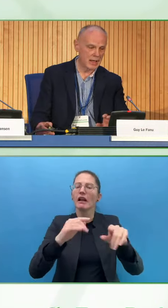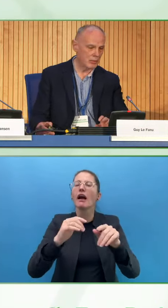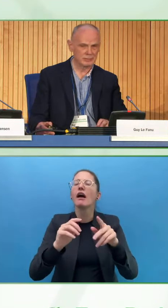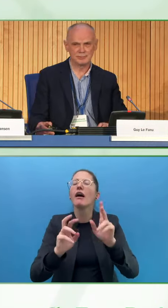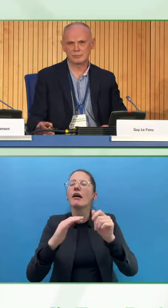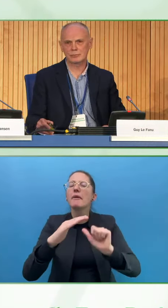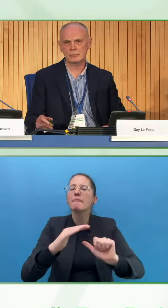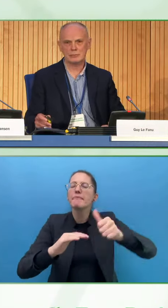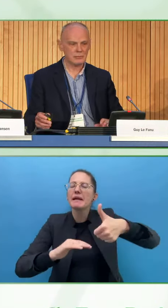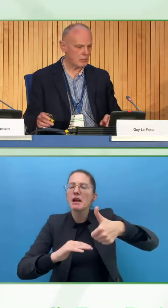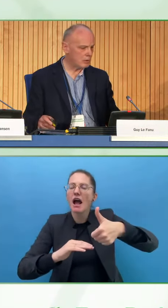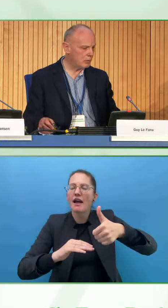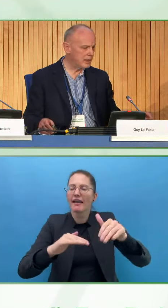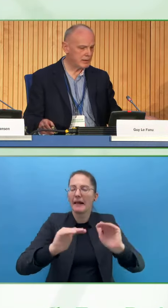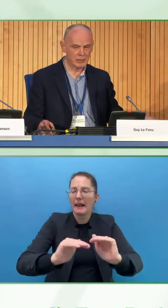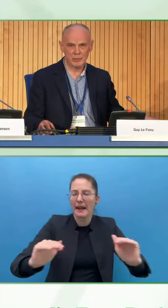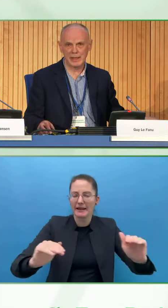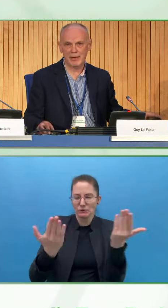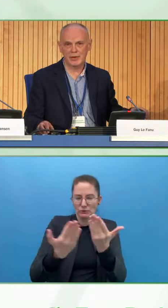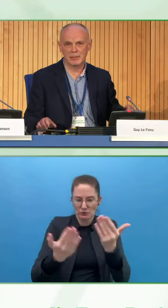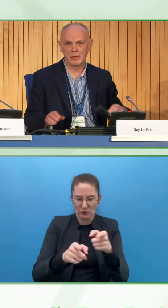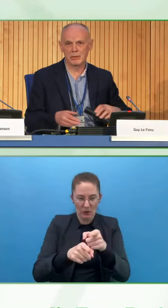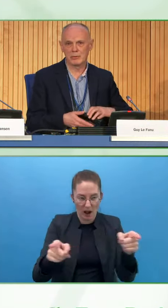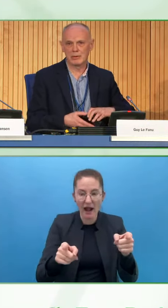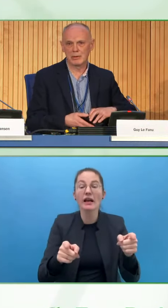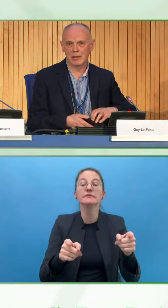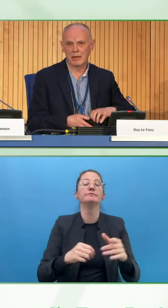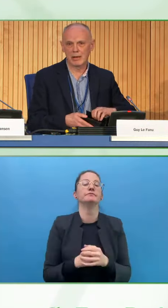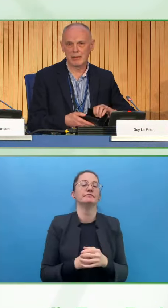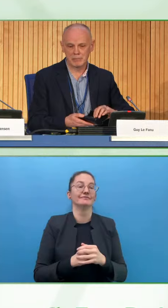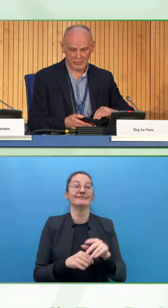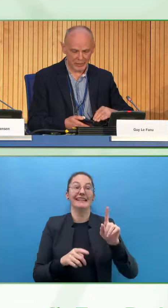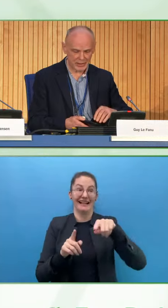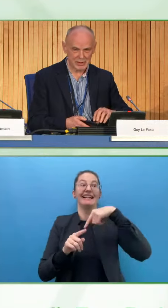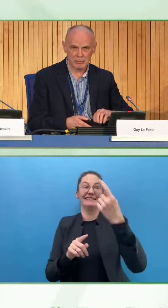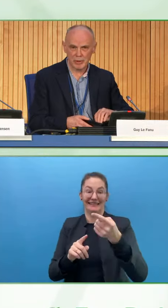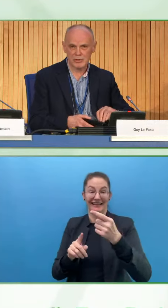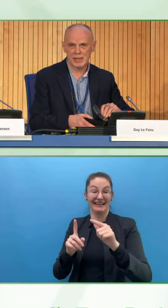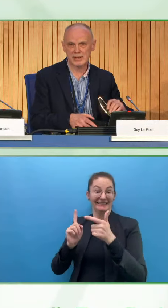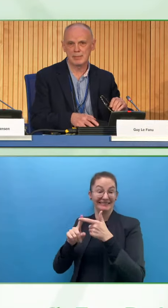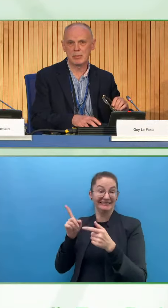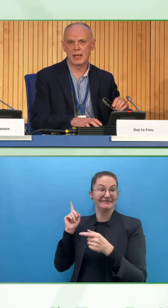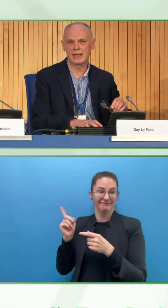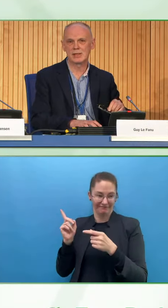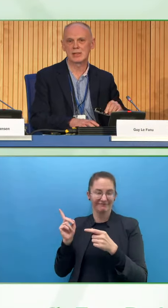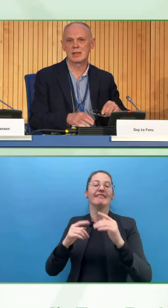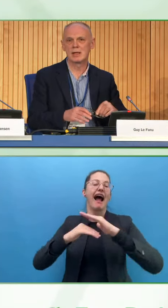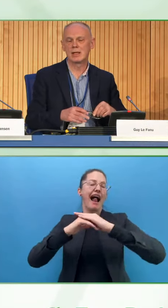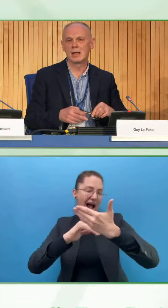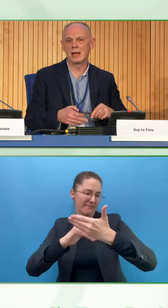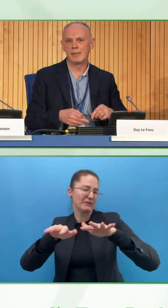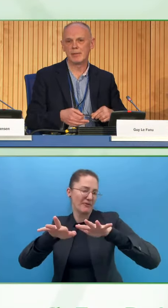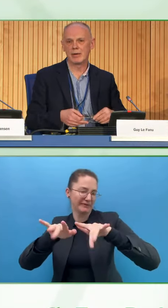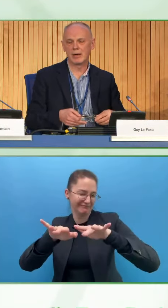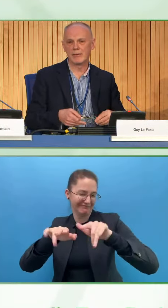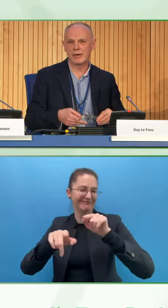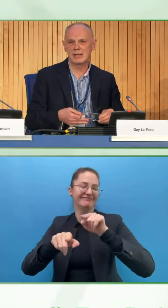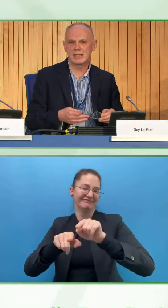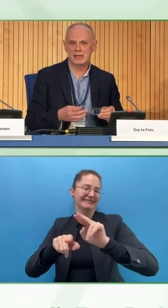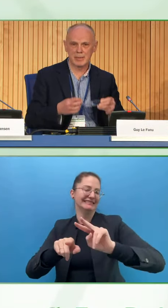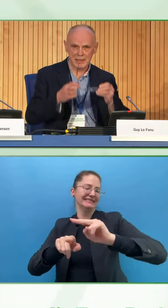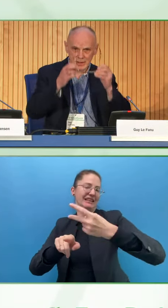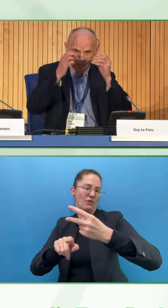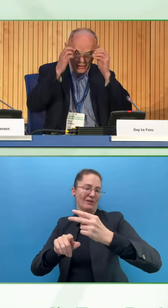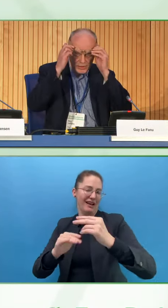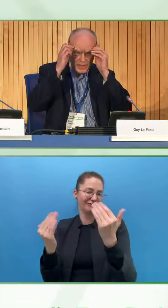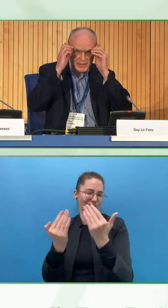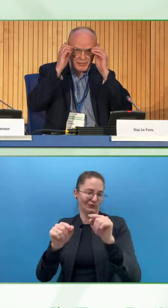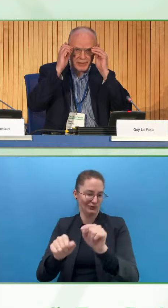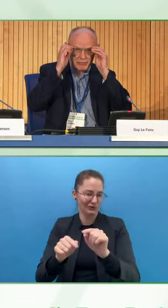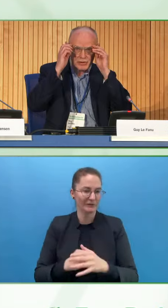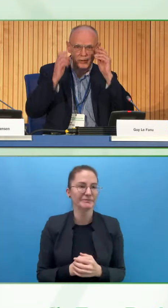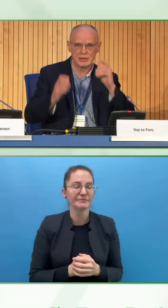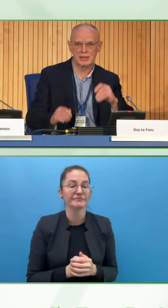Now we have - there is a process in place, a very systematic process for introducing